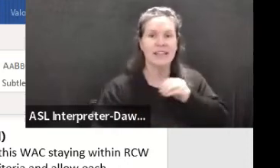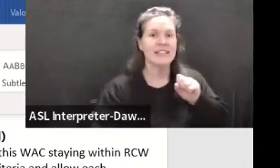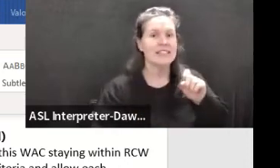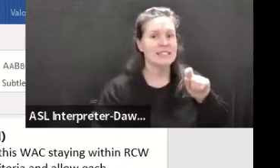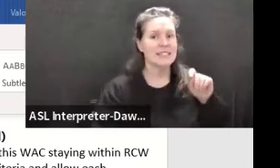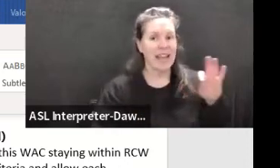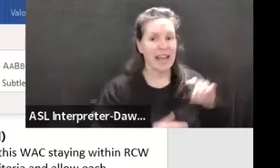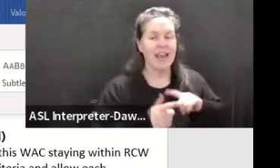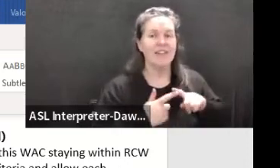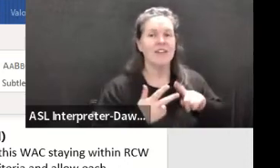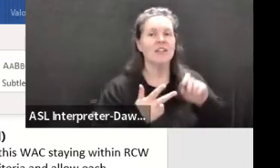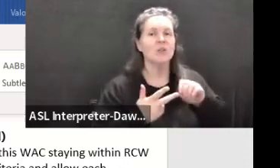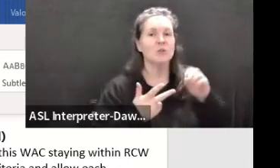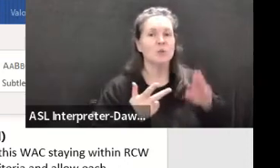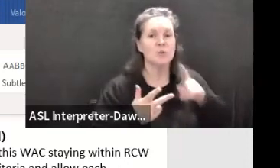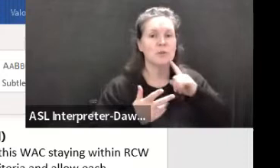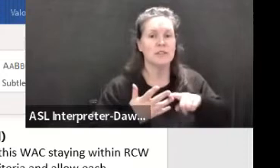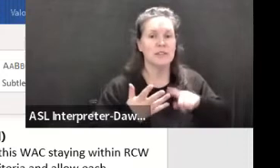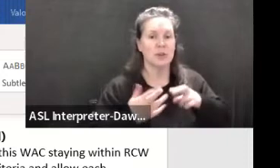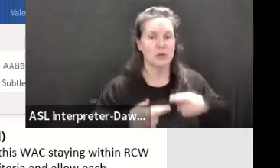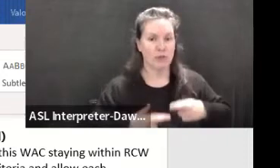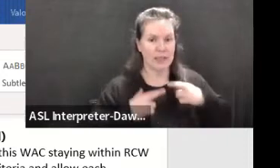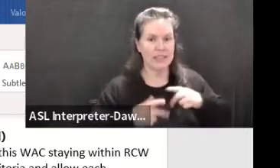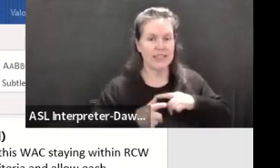residents, administrators that came together